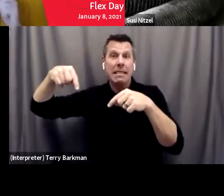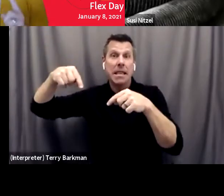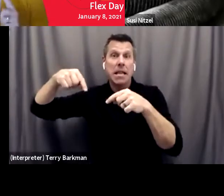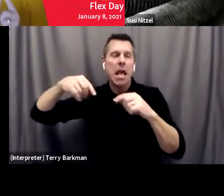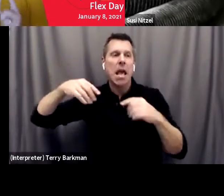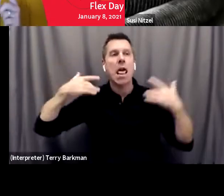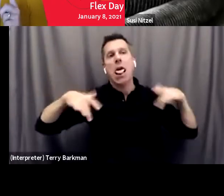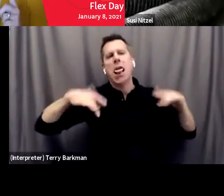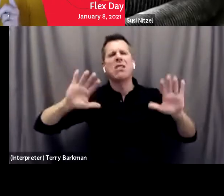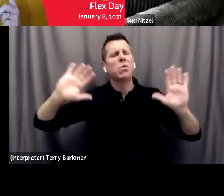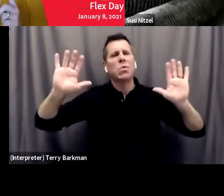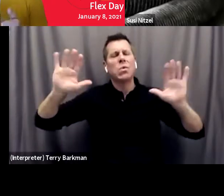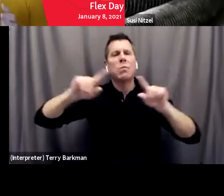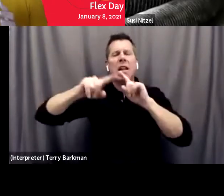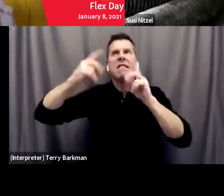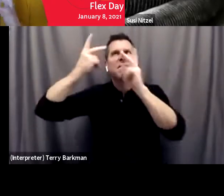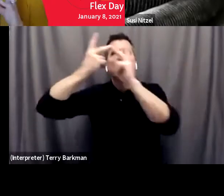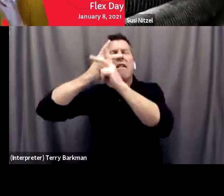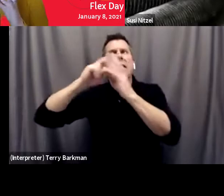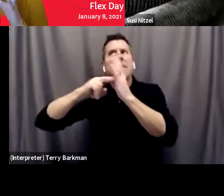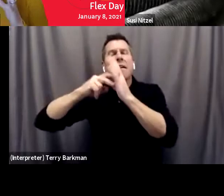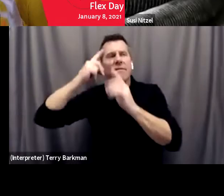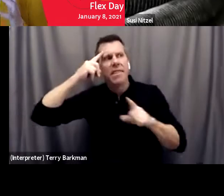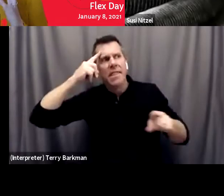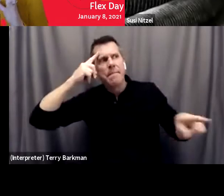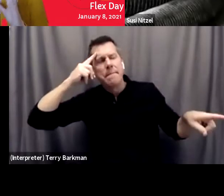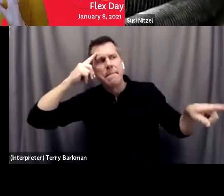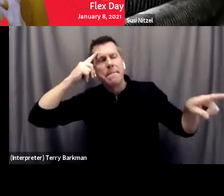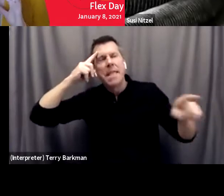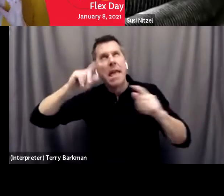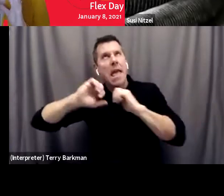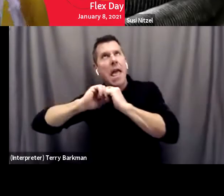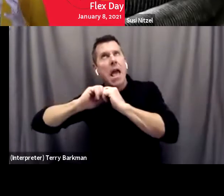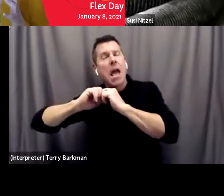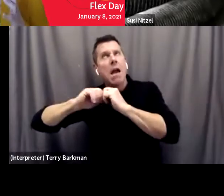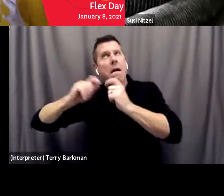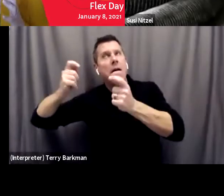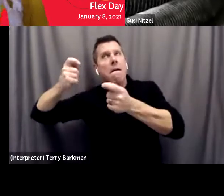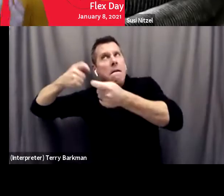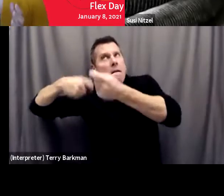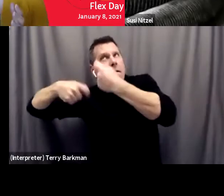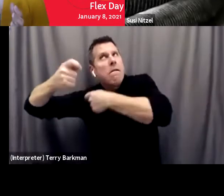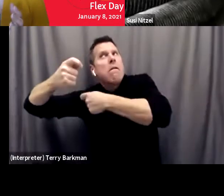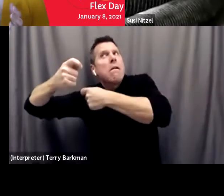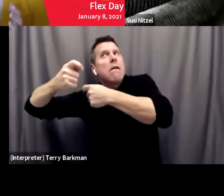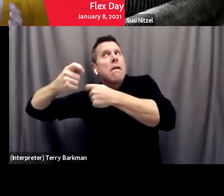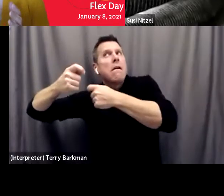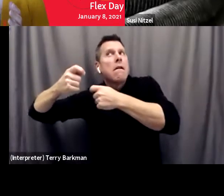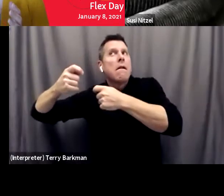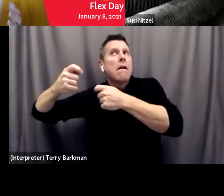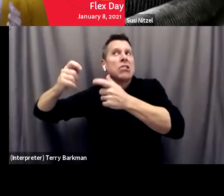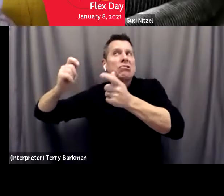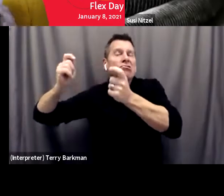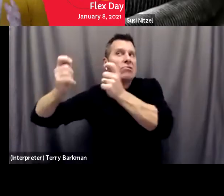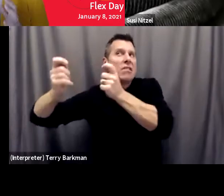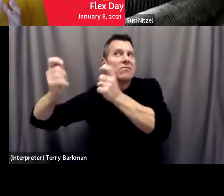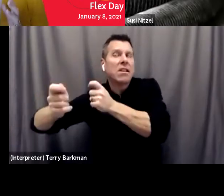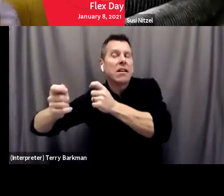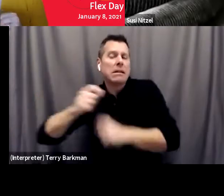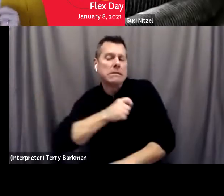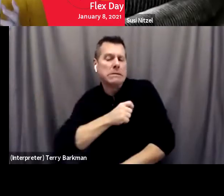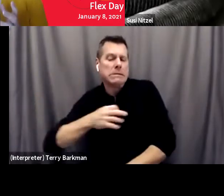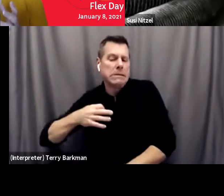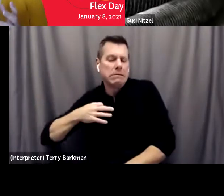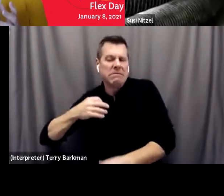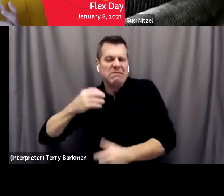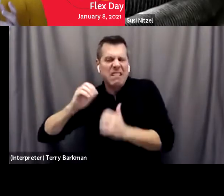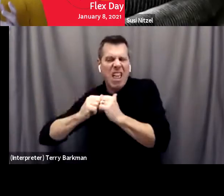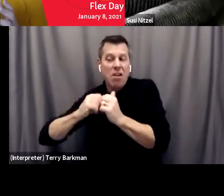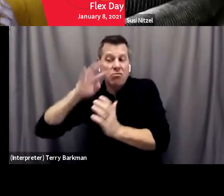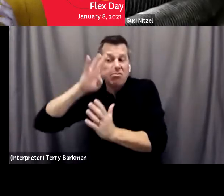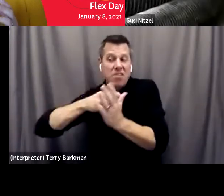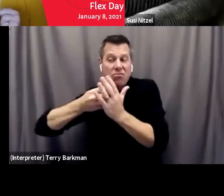figure out what that would mean, about how we would re orient suggestions from staff, how we could reorient schedules, perhaps, or